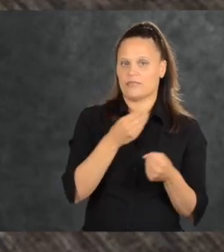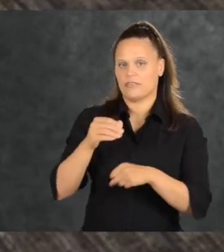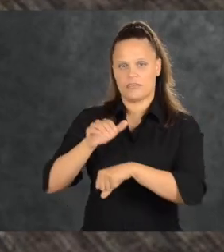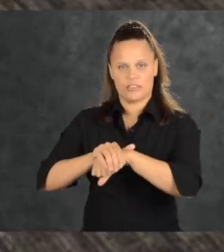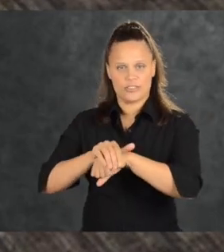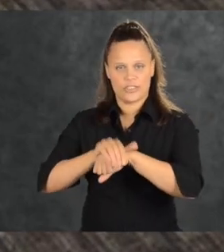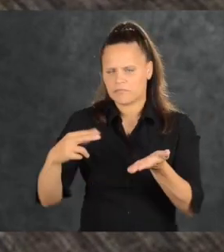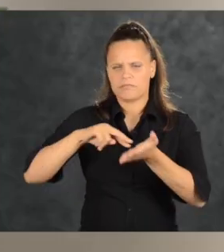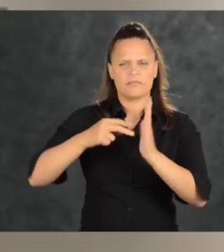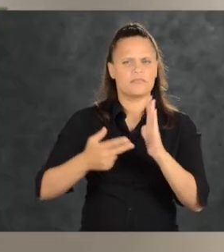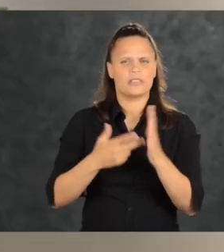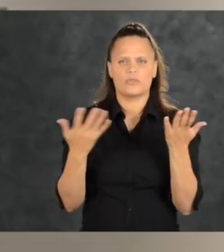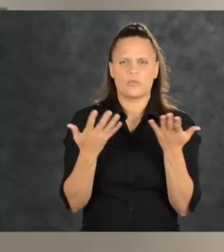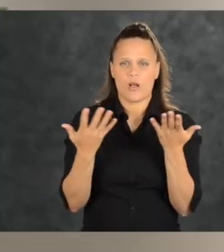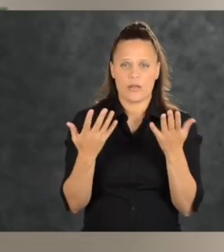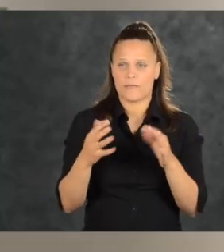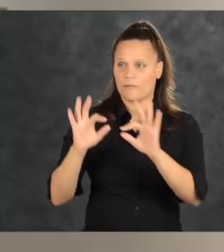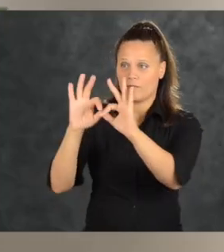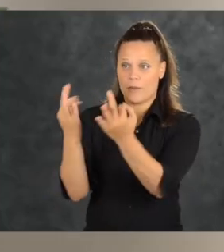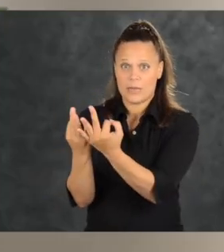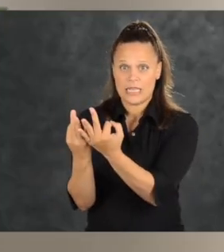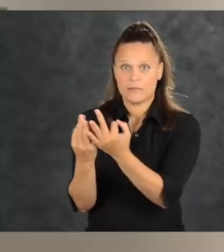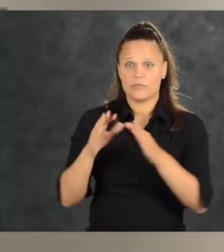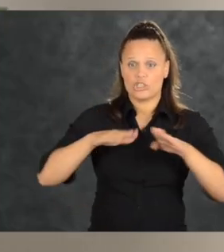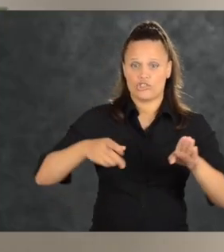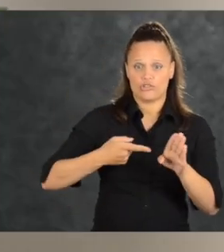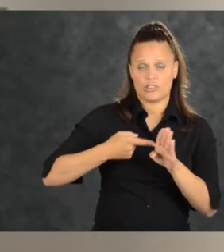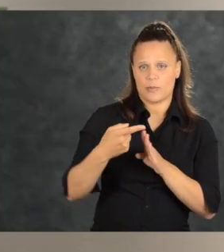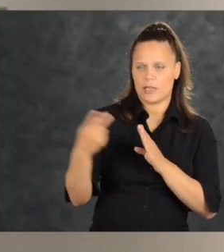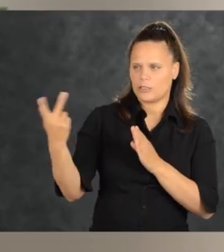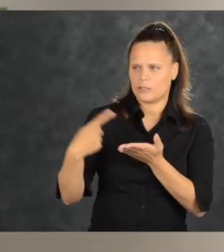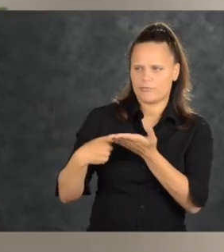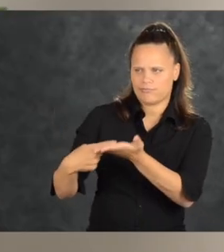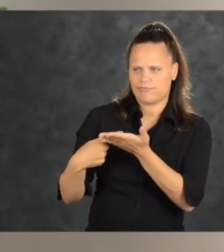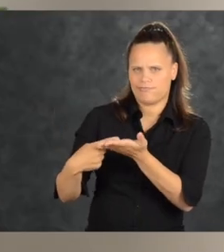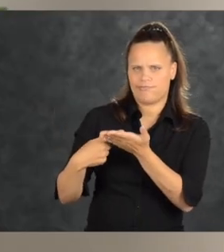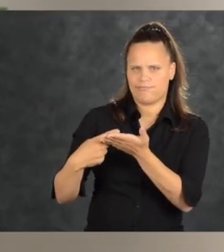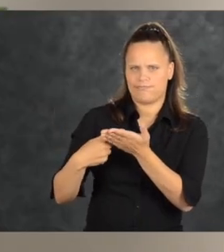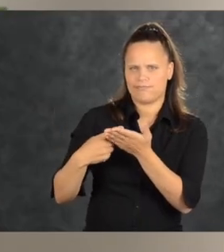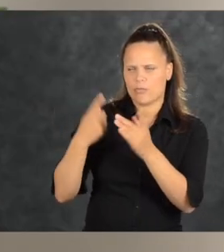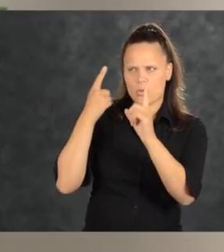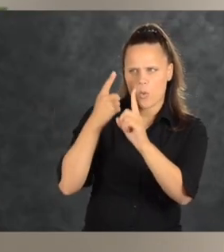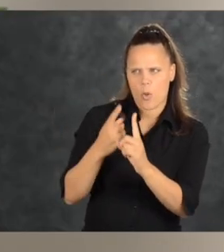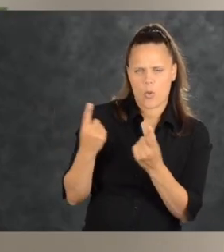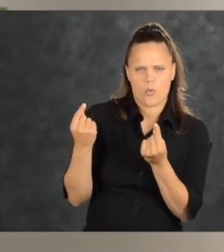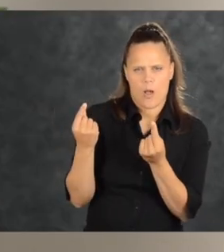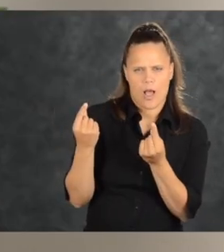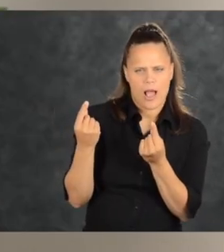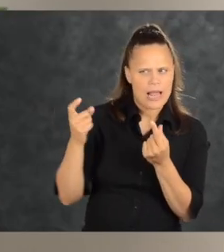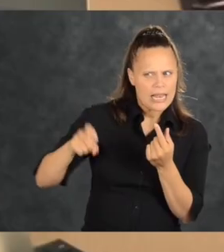name is Legend. Sadie is back in the conference room and I've been here officially for 5 years.